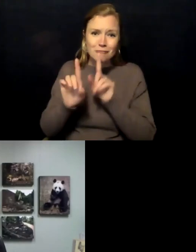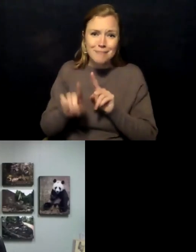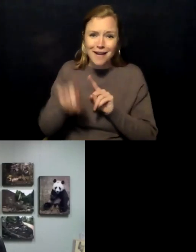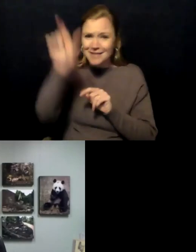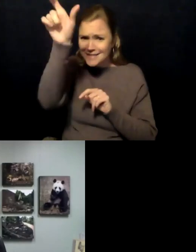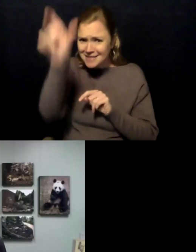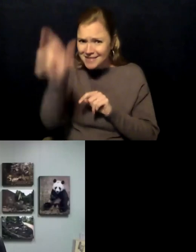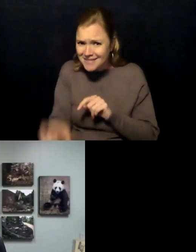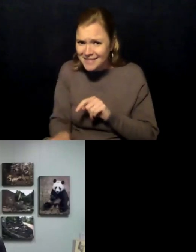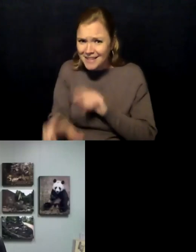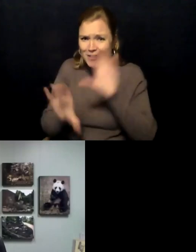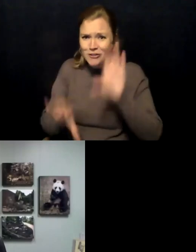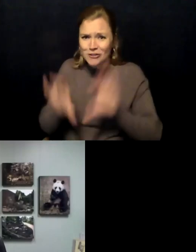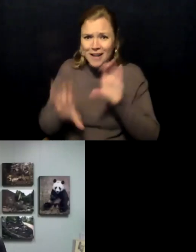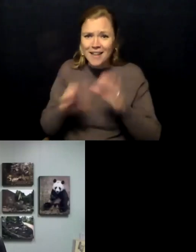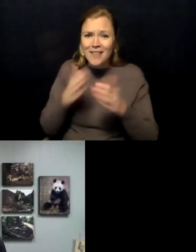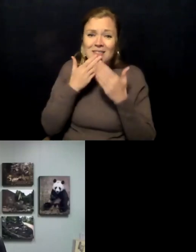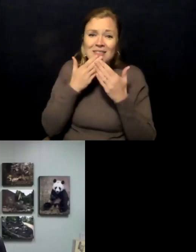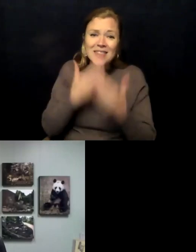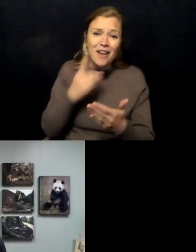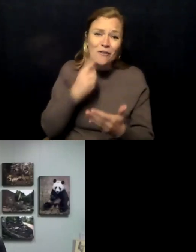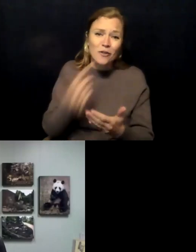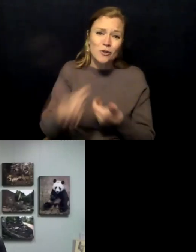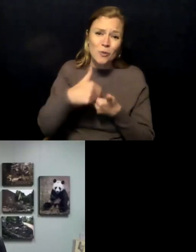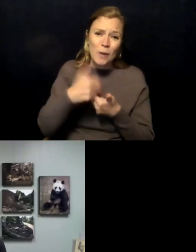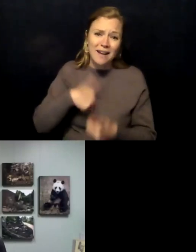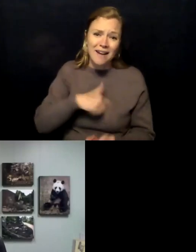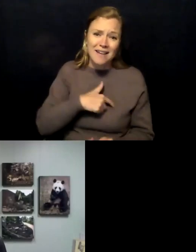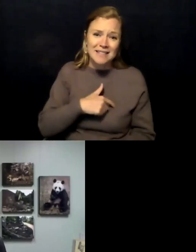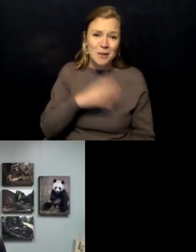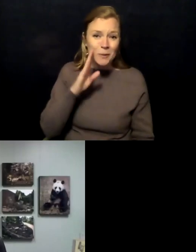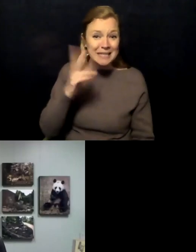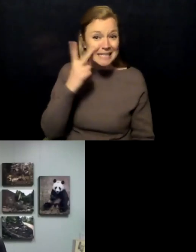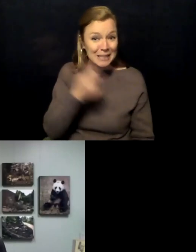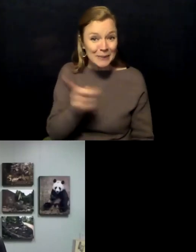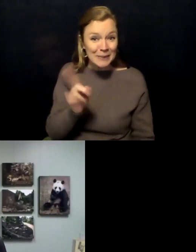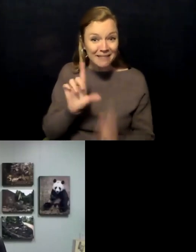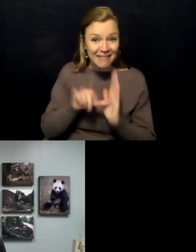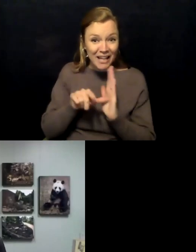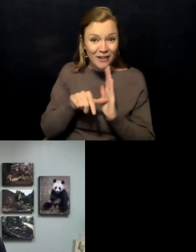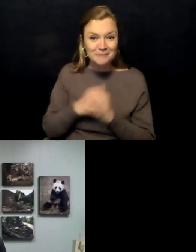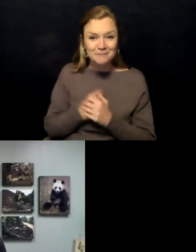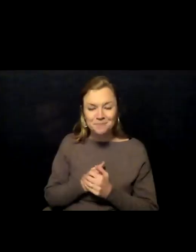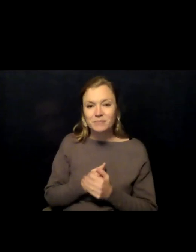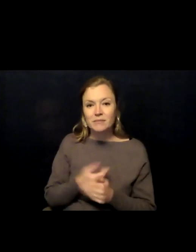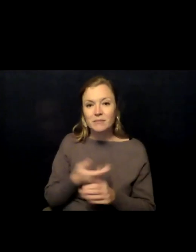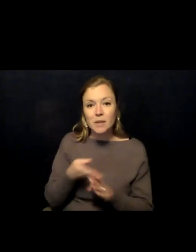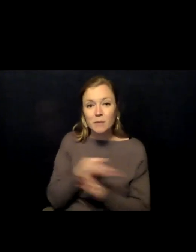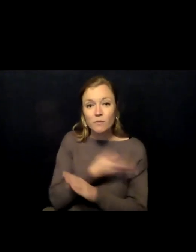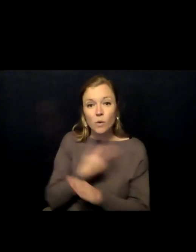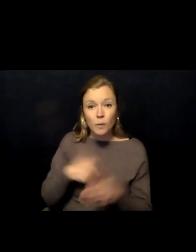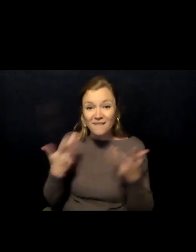I'll see you later! So before we finish, I will send out just one more